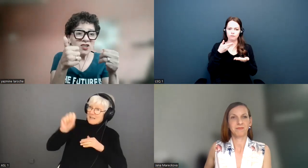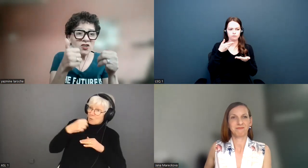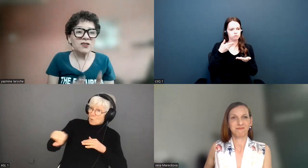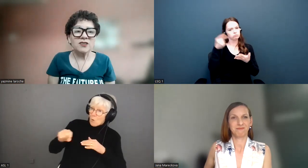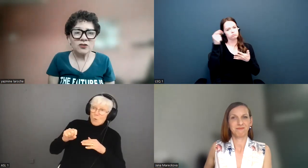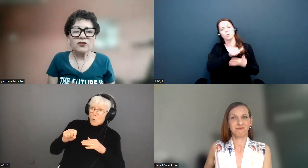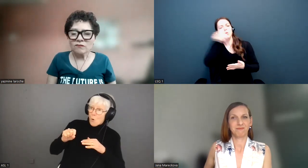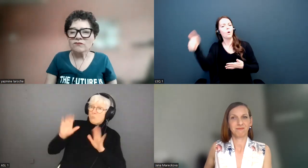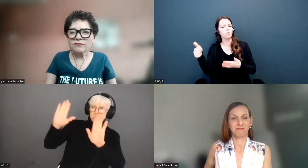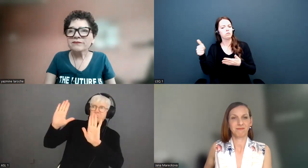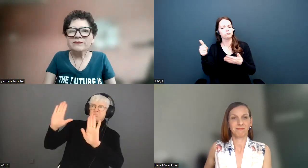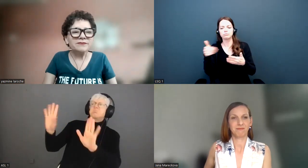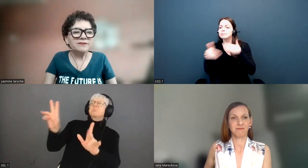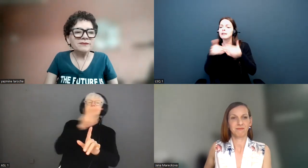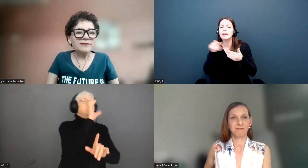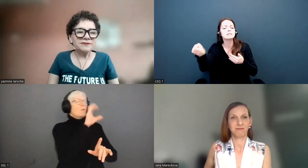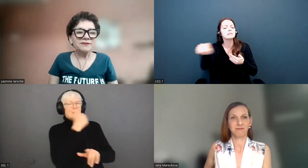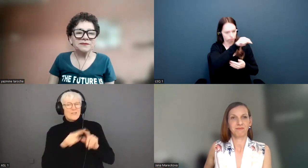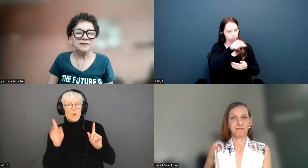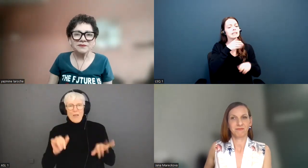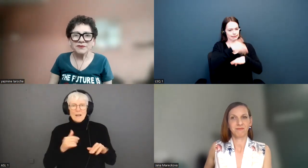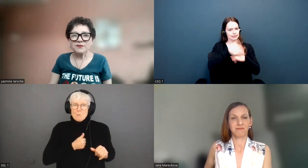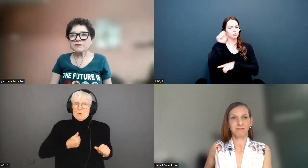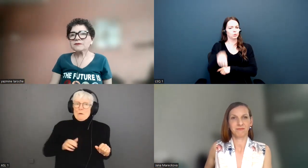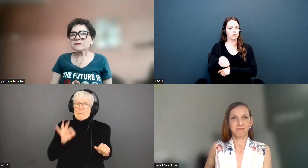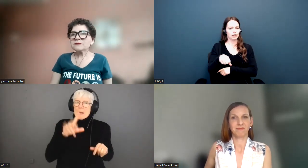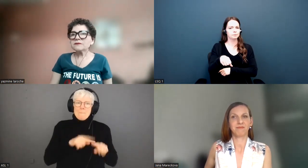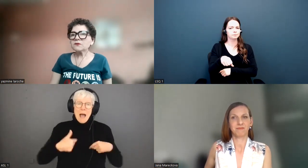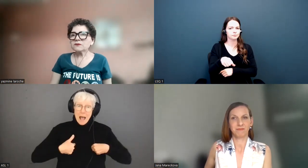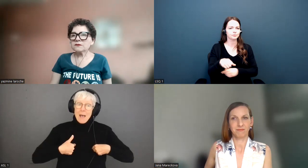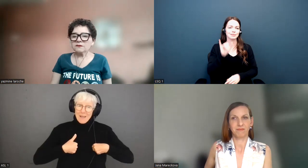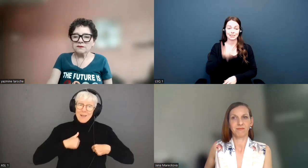it's it's one of my burning kind of frustrations as an employee with disabilities because this